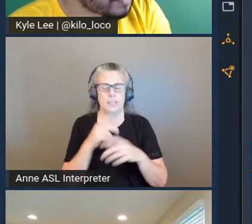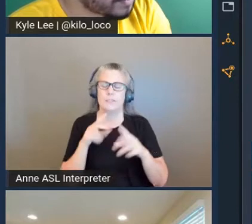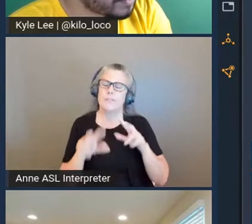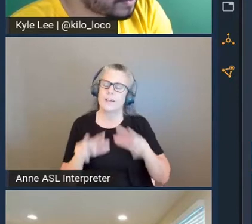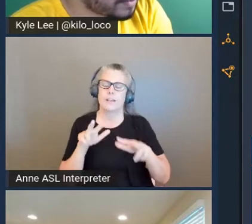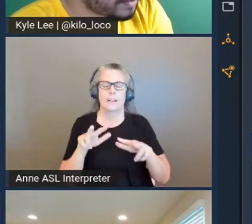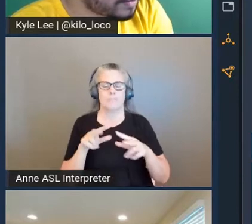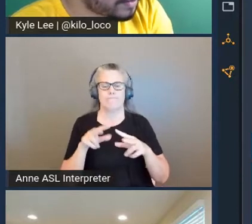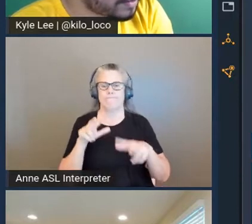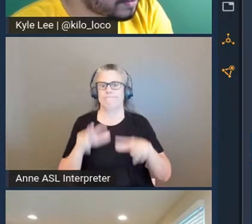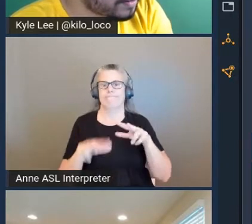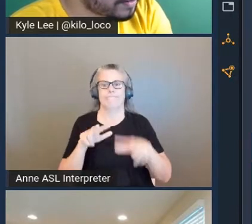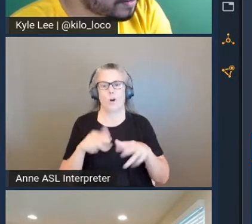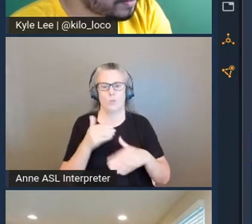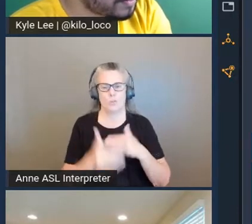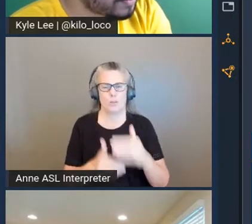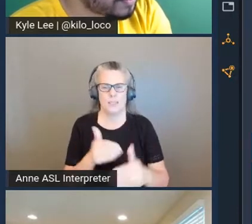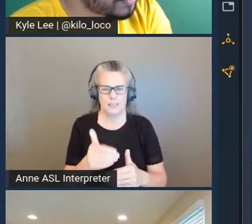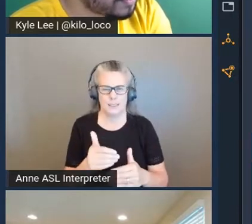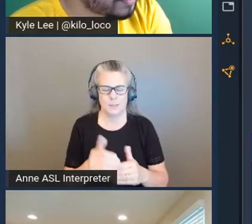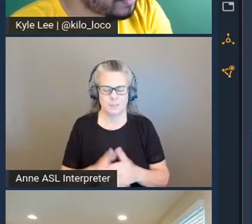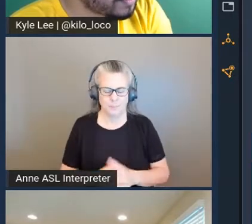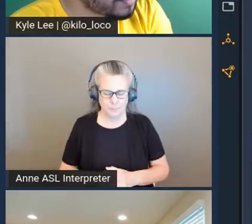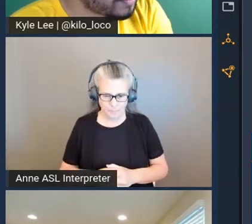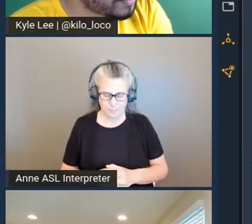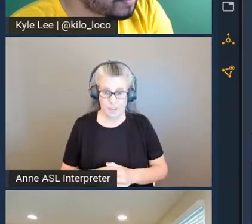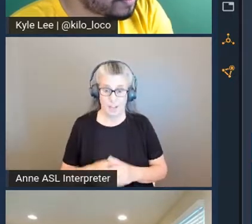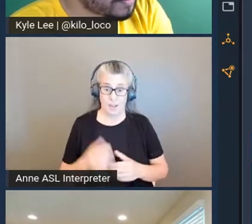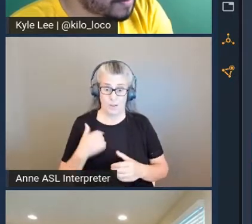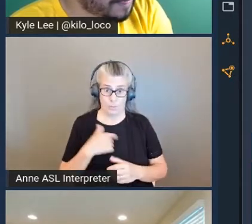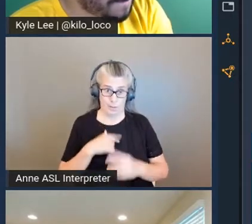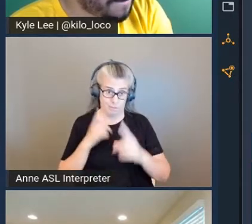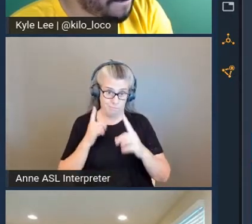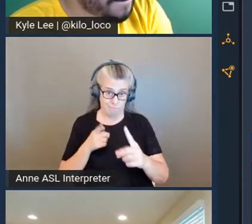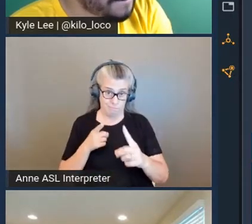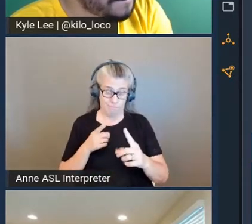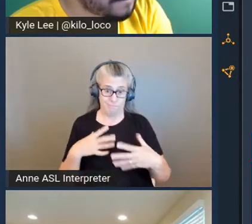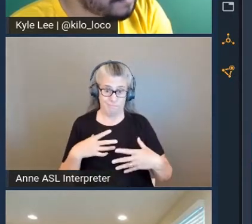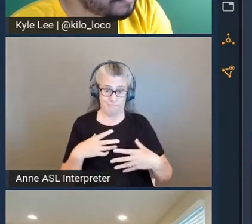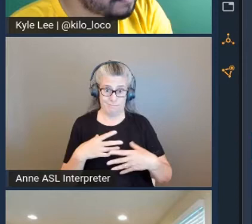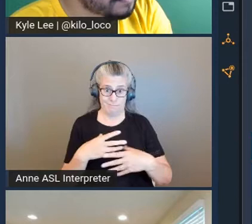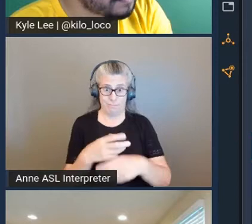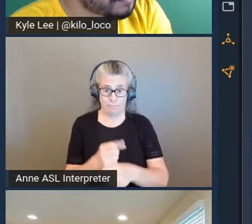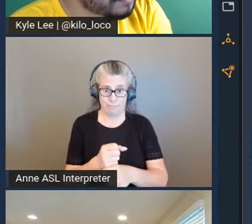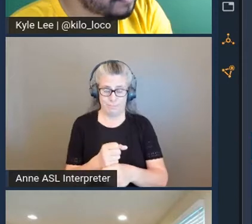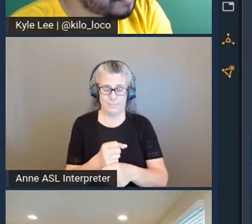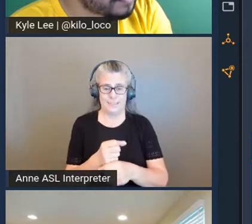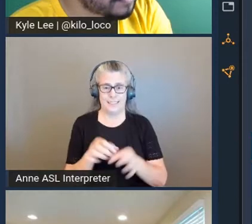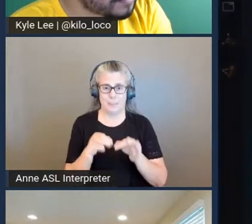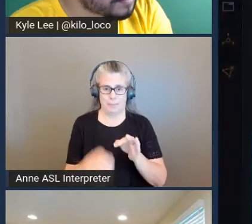And so what we're doing is we are greatly simplifying this workflow. We're introducing the ability to visually